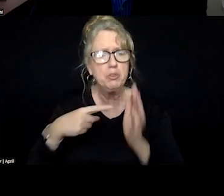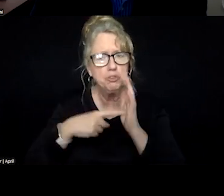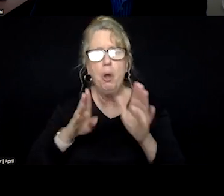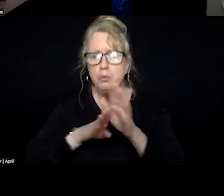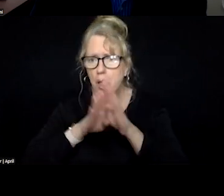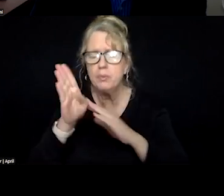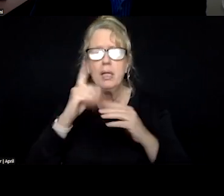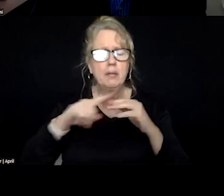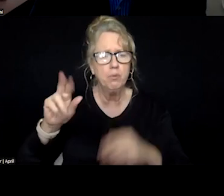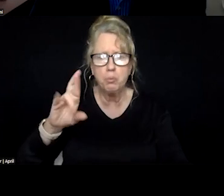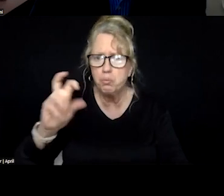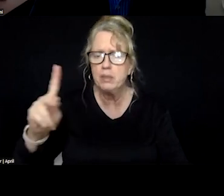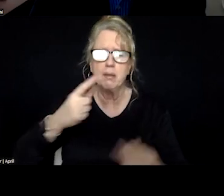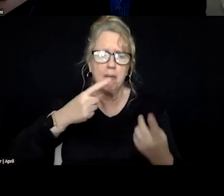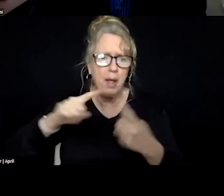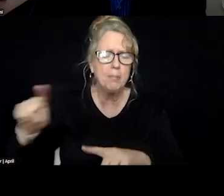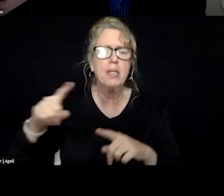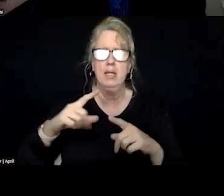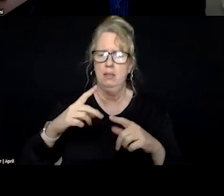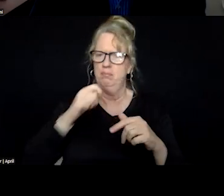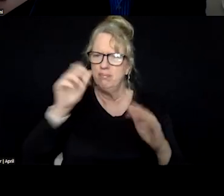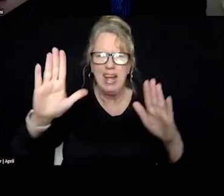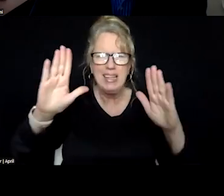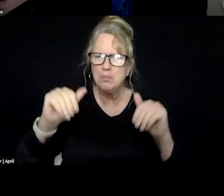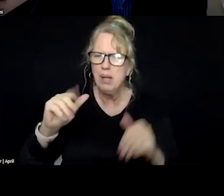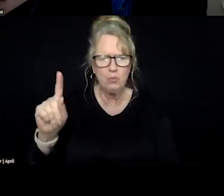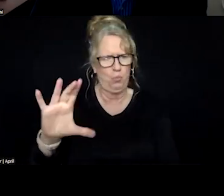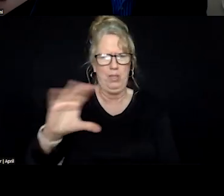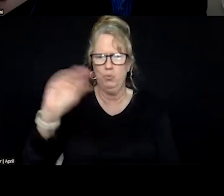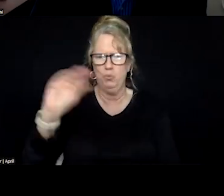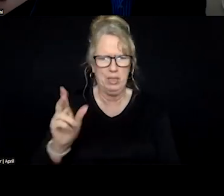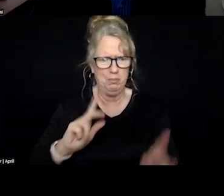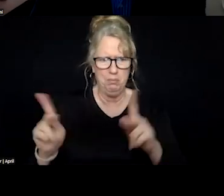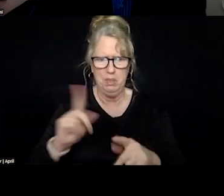OVER TIME AND WE WOULD NOT EXPECT 100 PERCENT OF PEOPLE TO GET SCREENED.